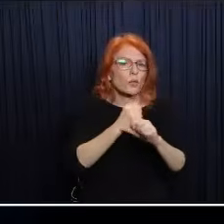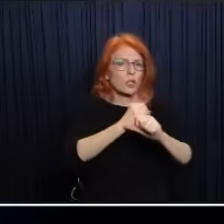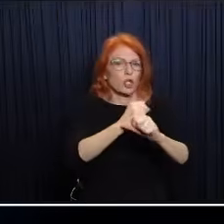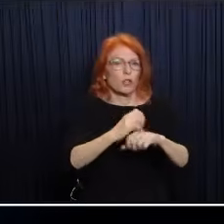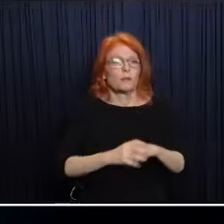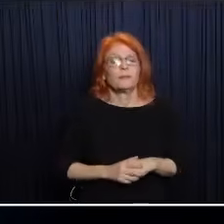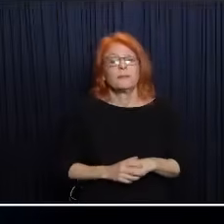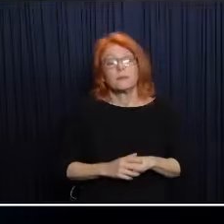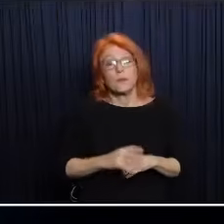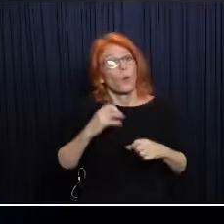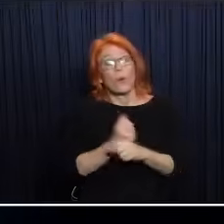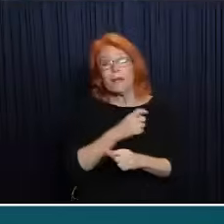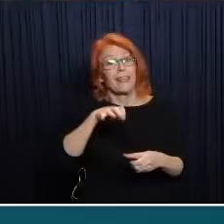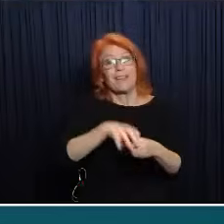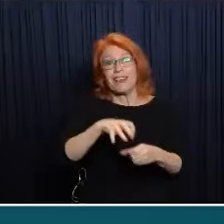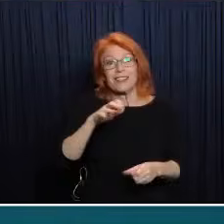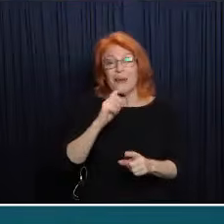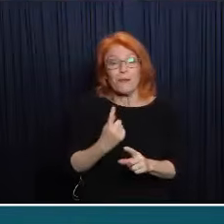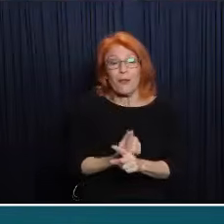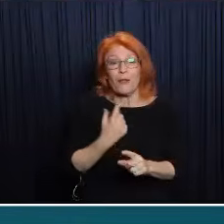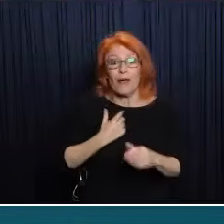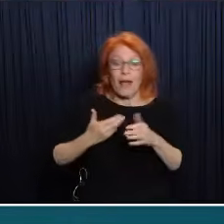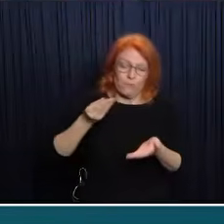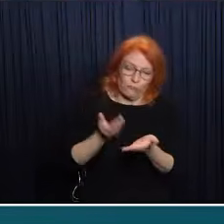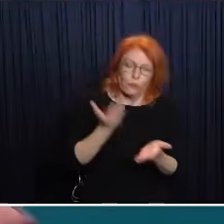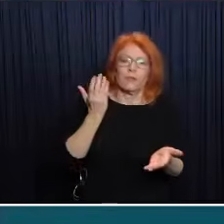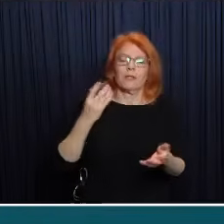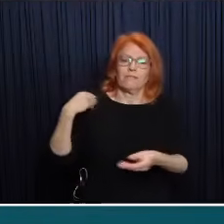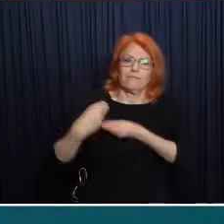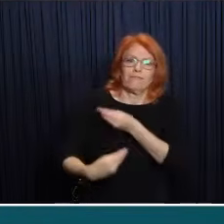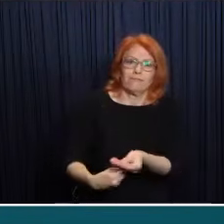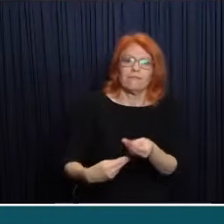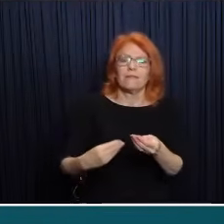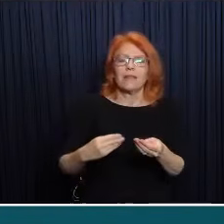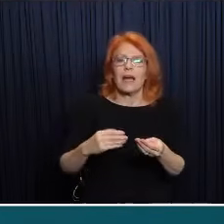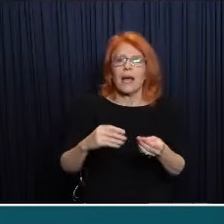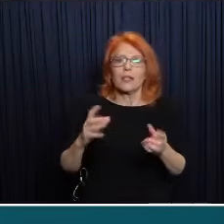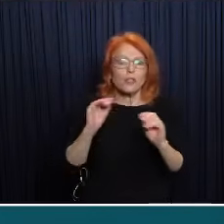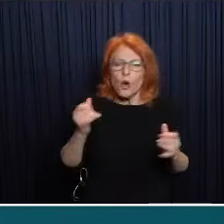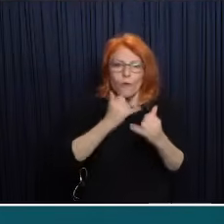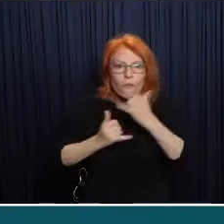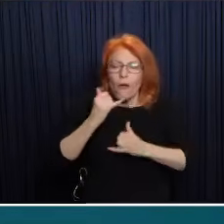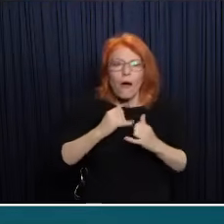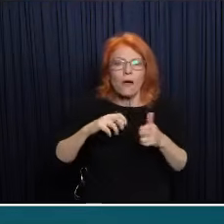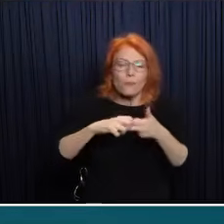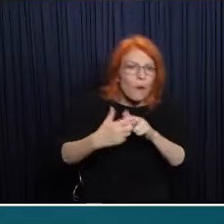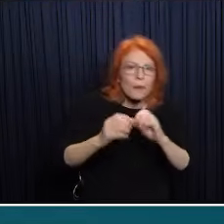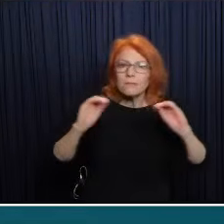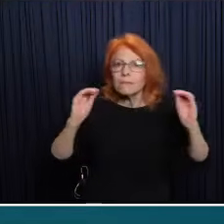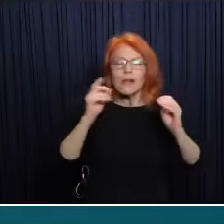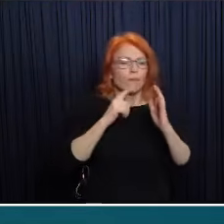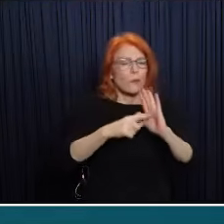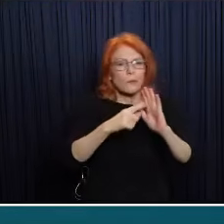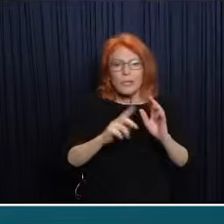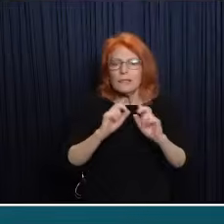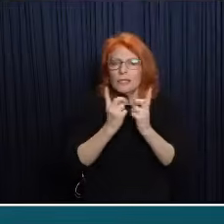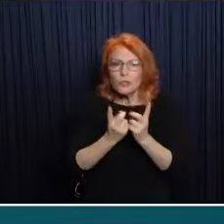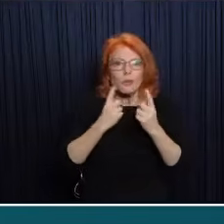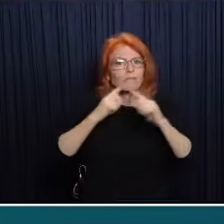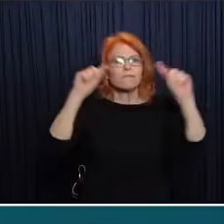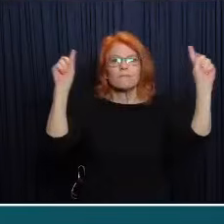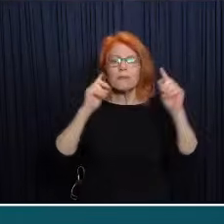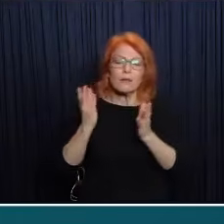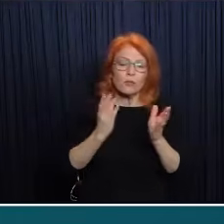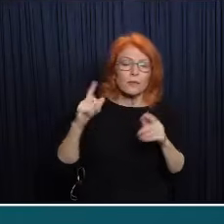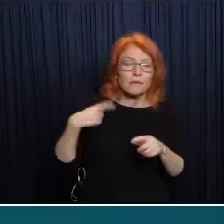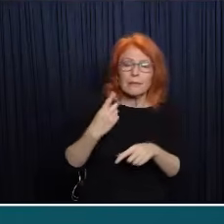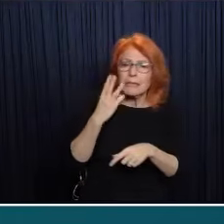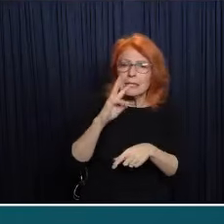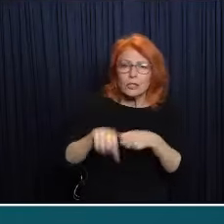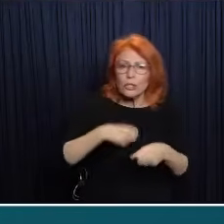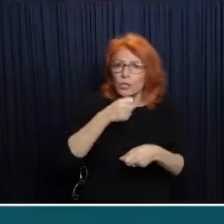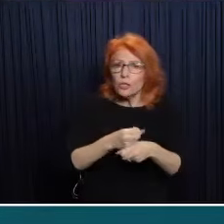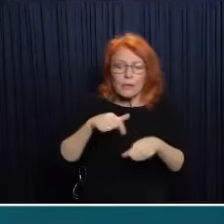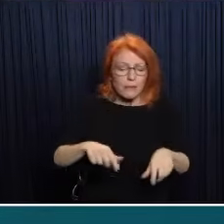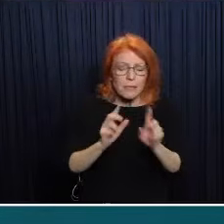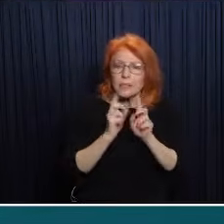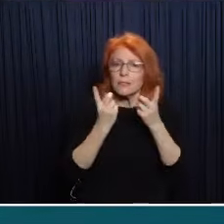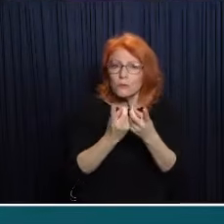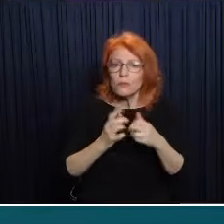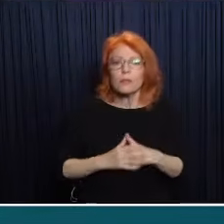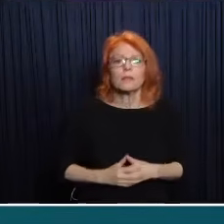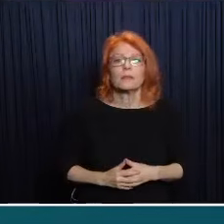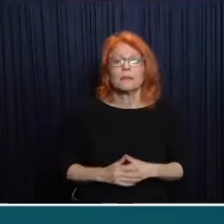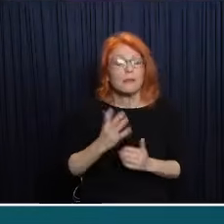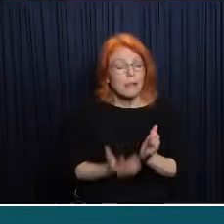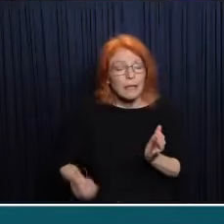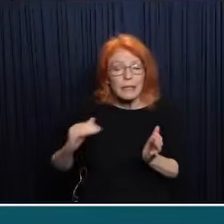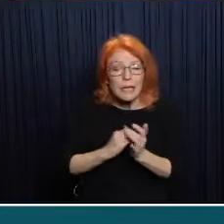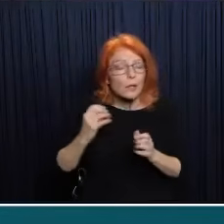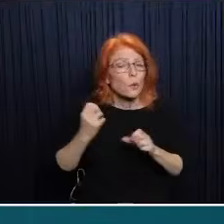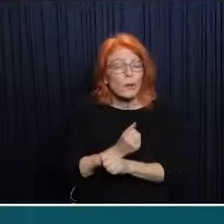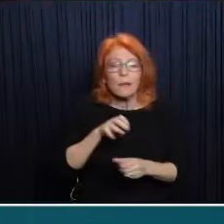FUTURE GENERAL RACES.